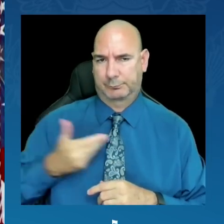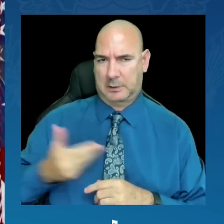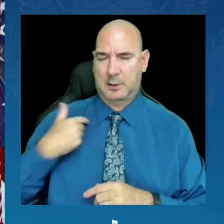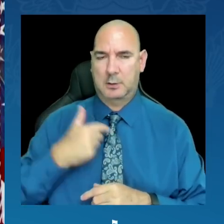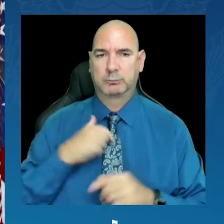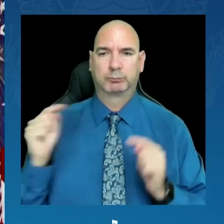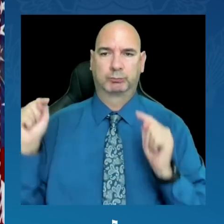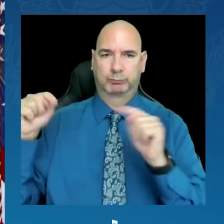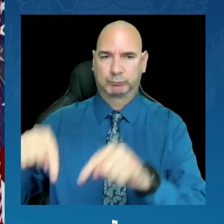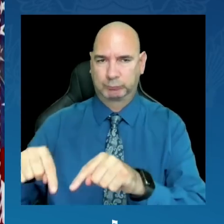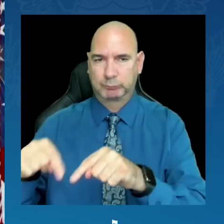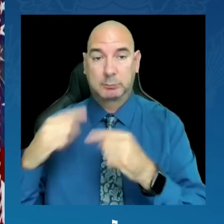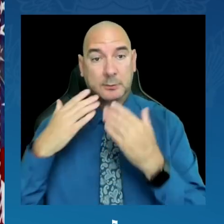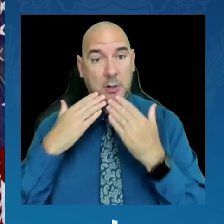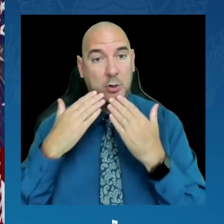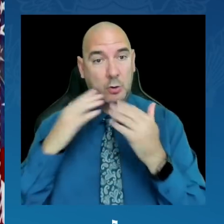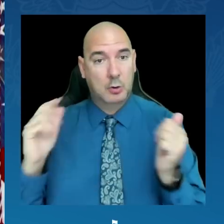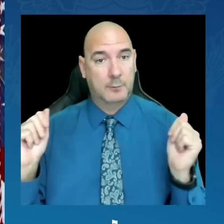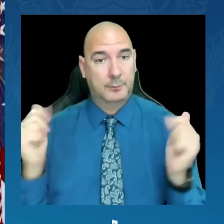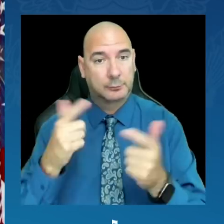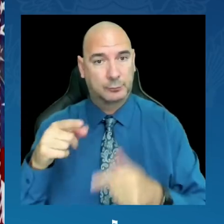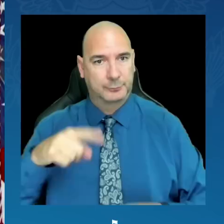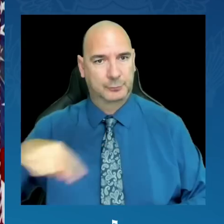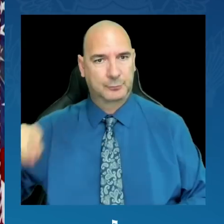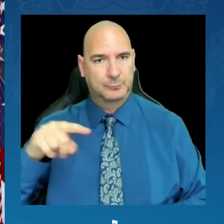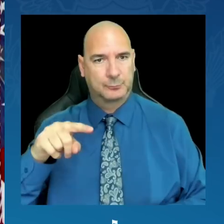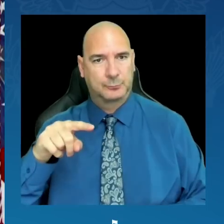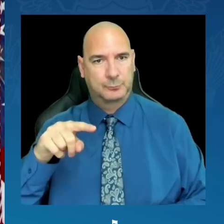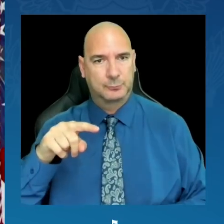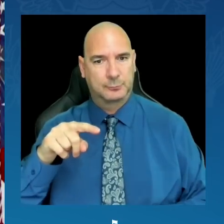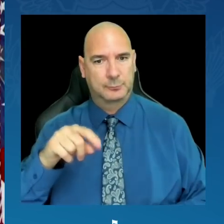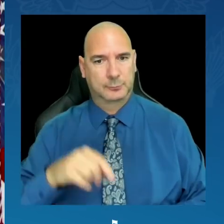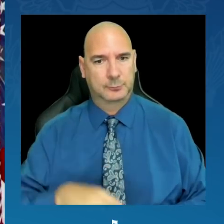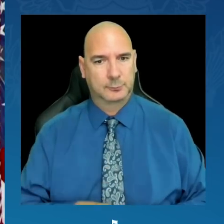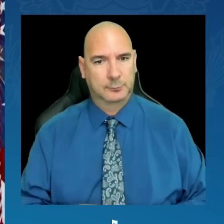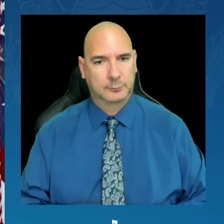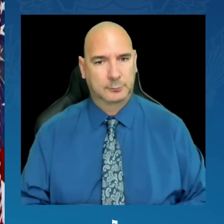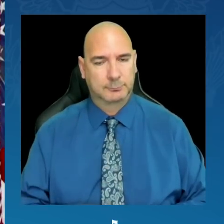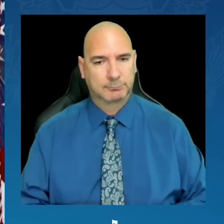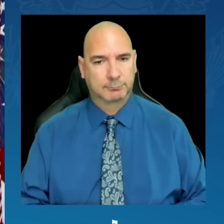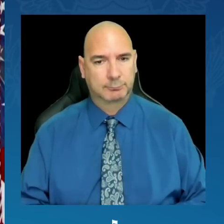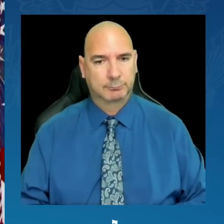So join me in welcoming the vice president of the United States of America